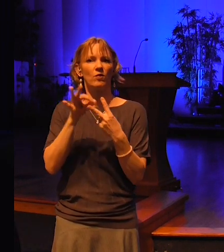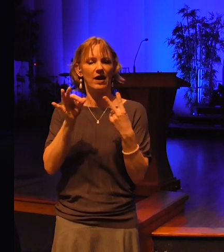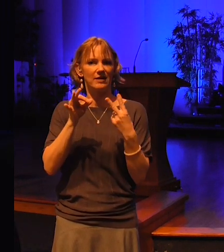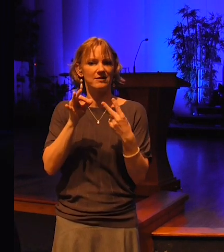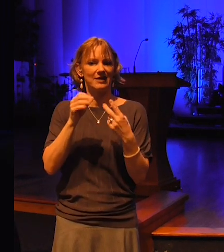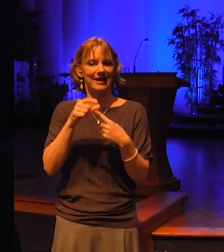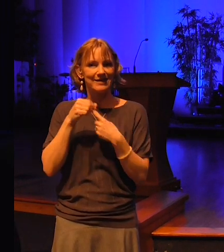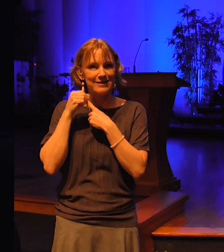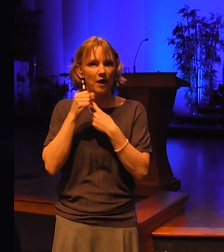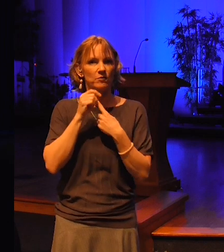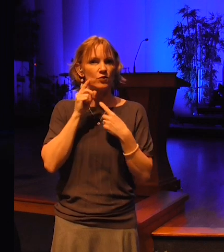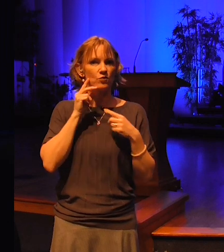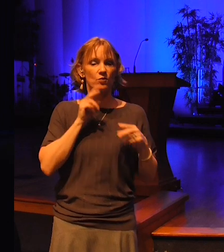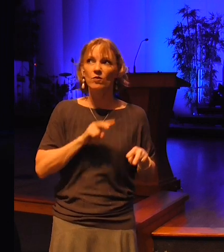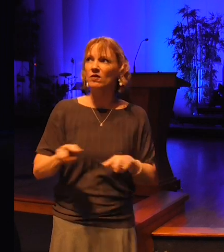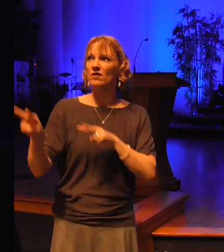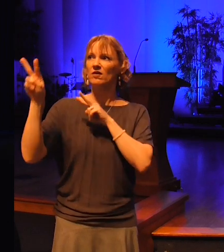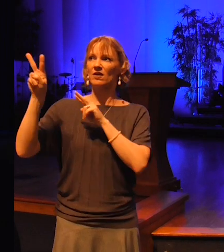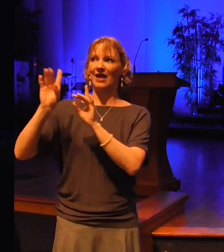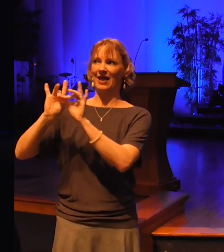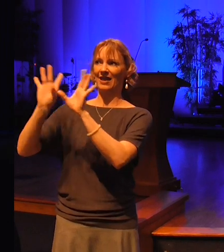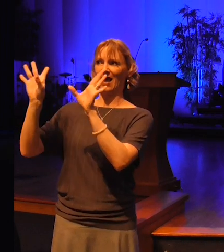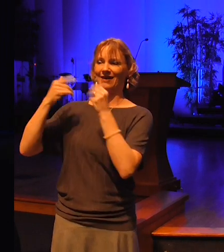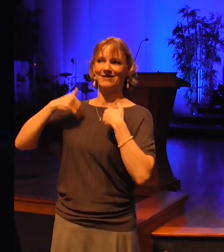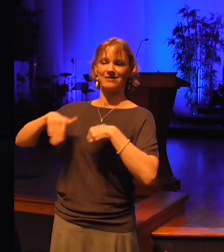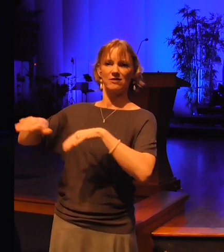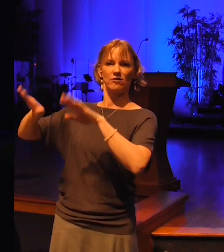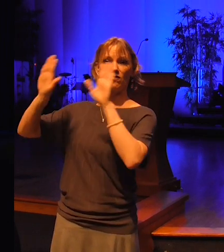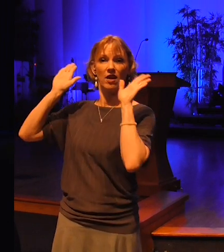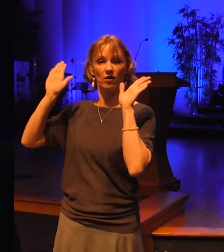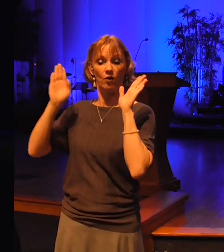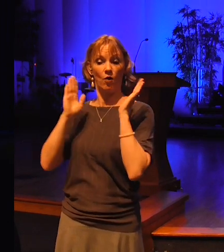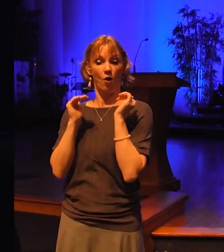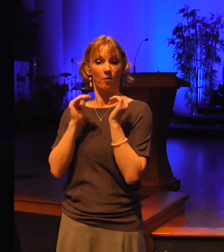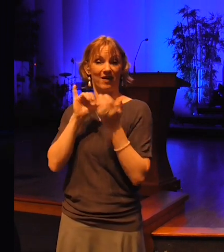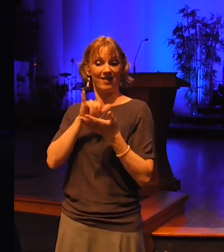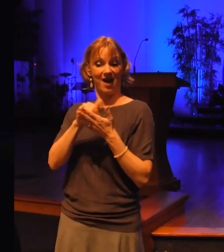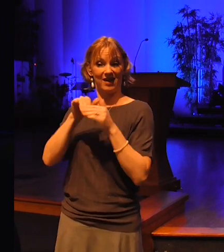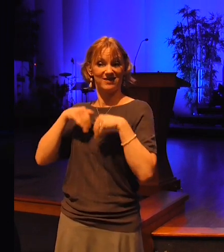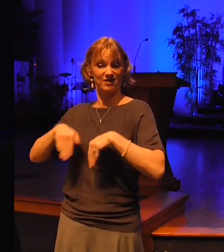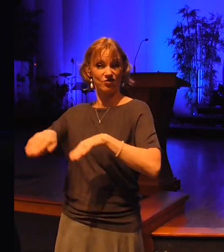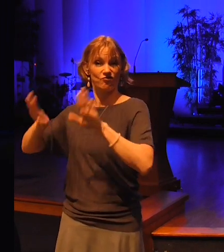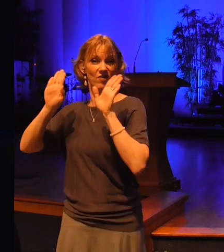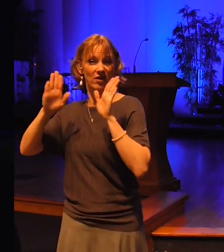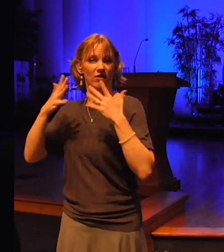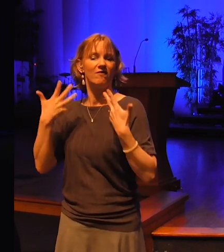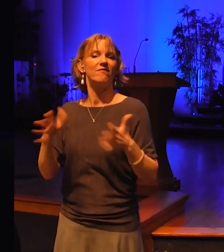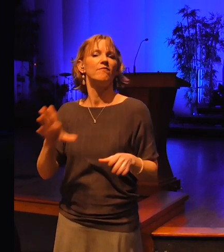surrender and hopefully as a byproduct of that surrender experience some grace by simply saying